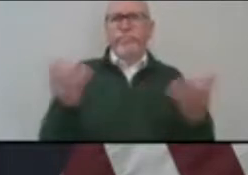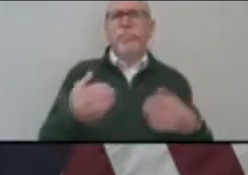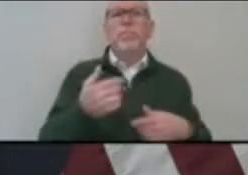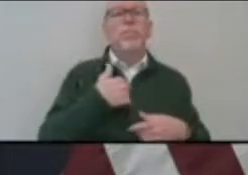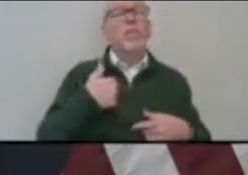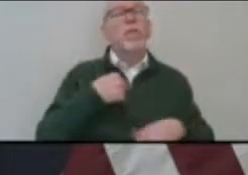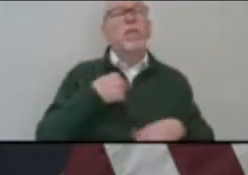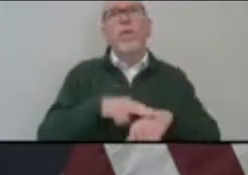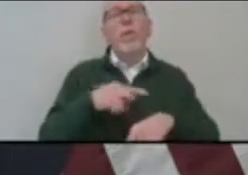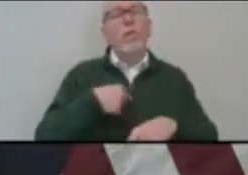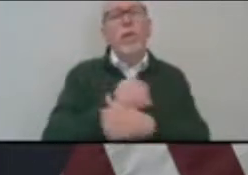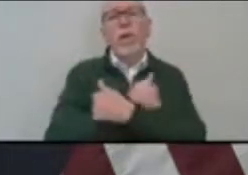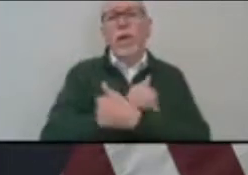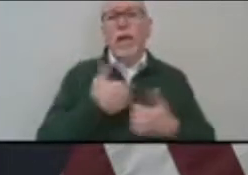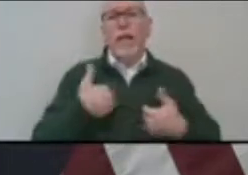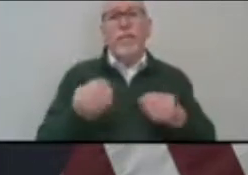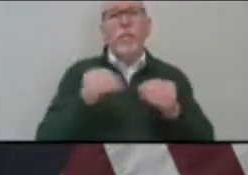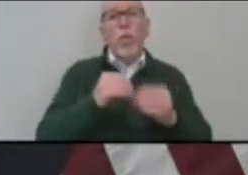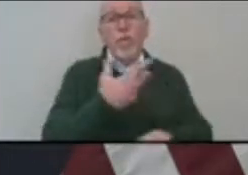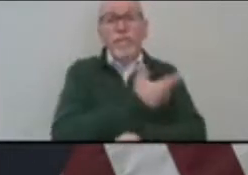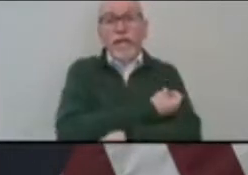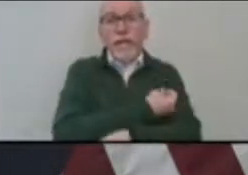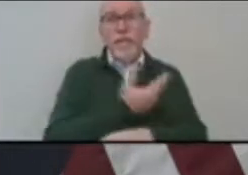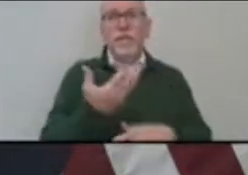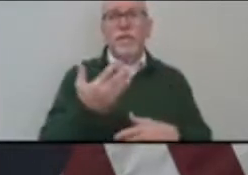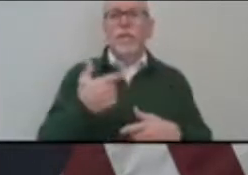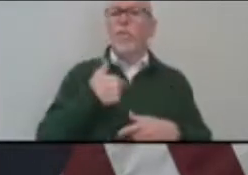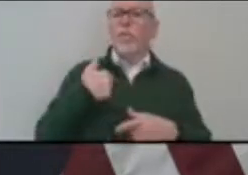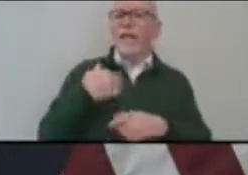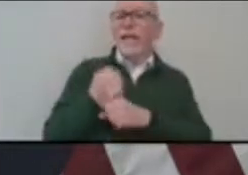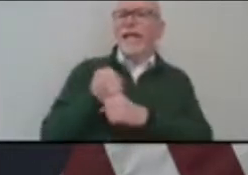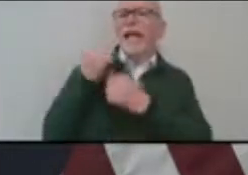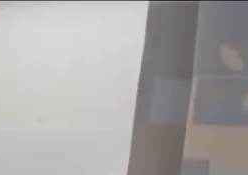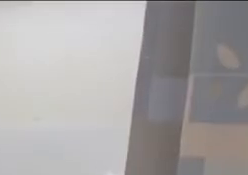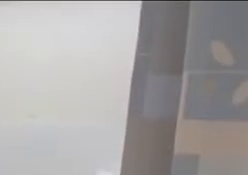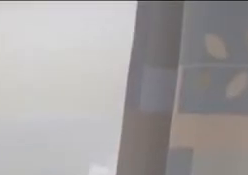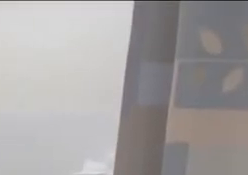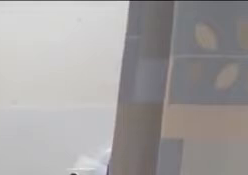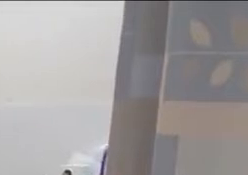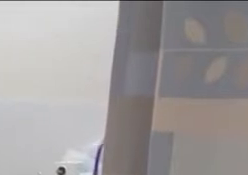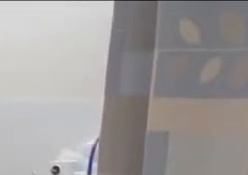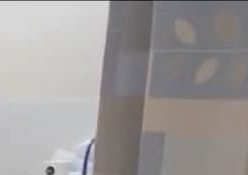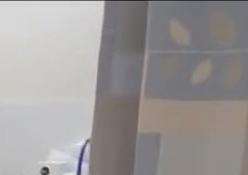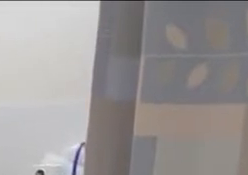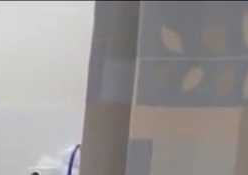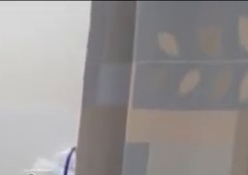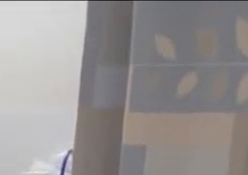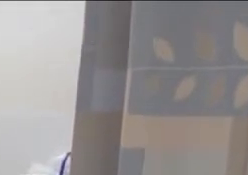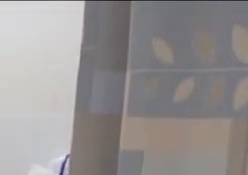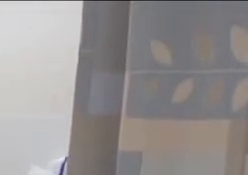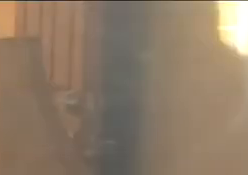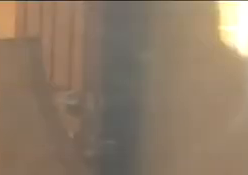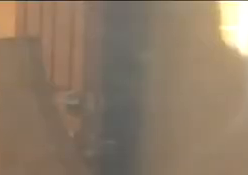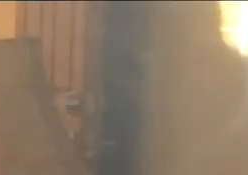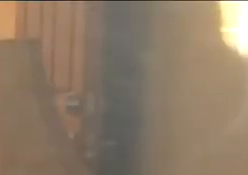have the infrastructure in place to be able to provide the vaccines that we have been allocated we of course would